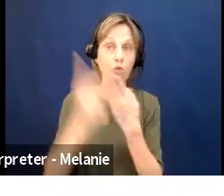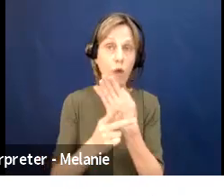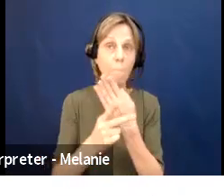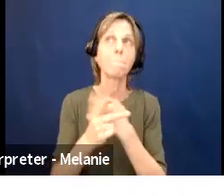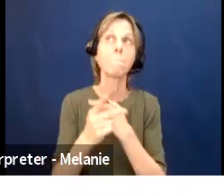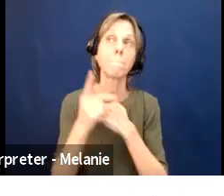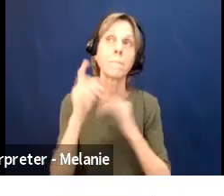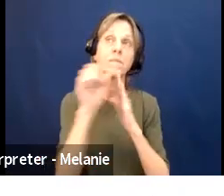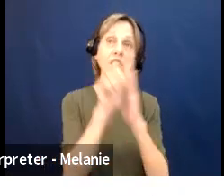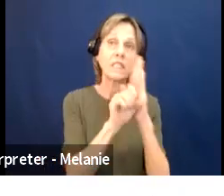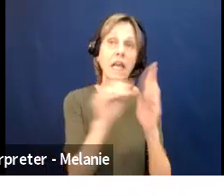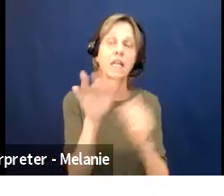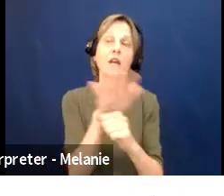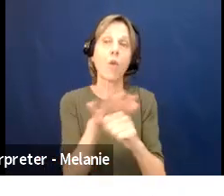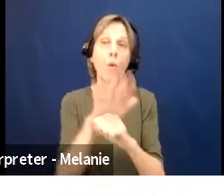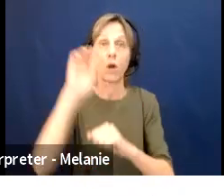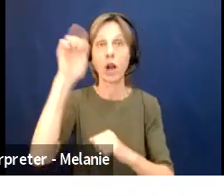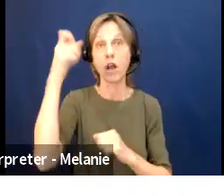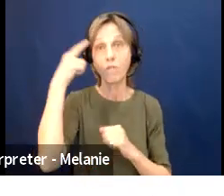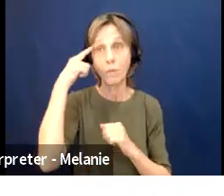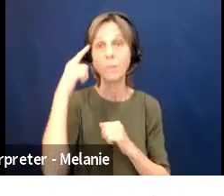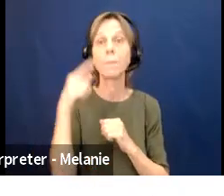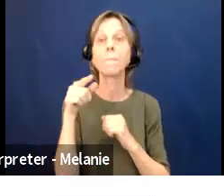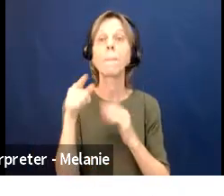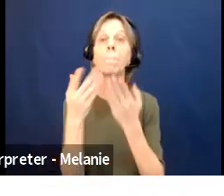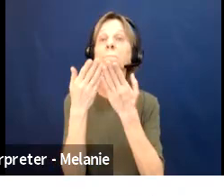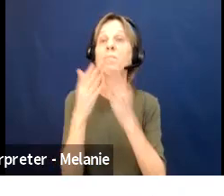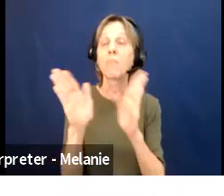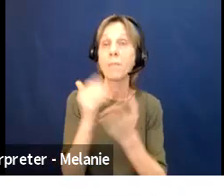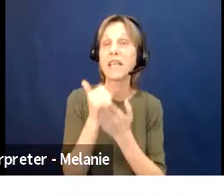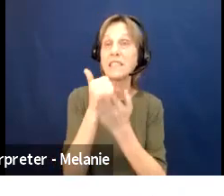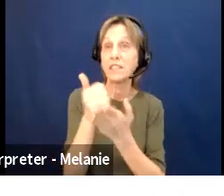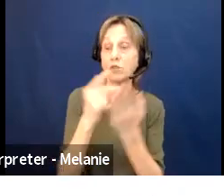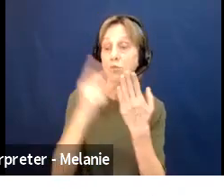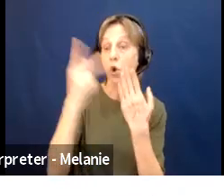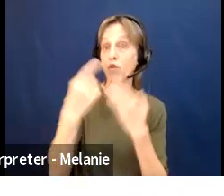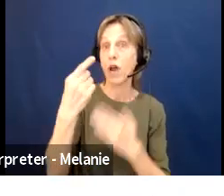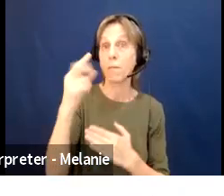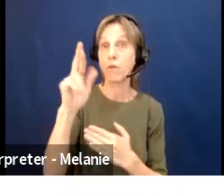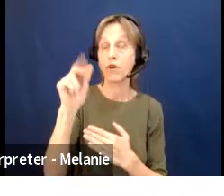local governments uh and these Public Assistance program grants um helped to restore public